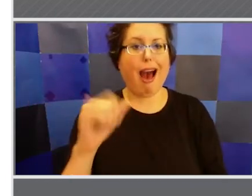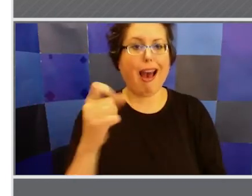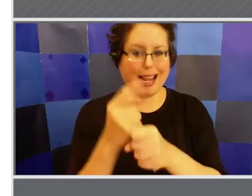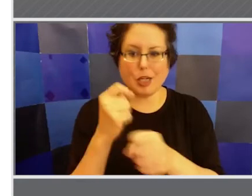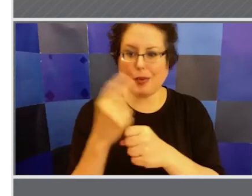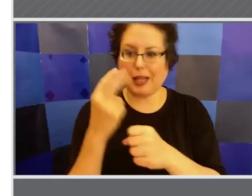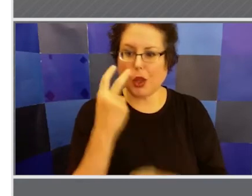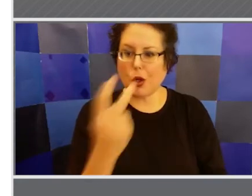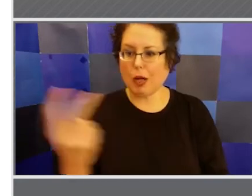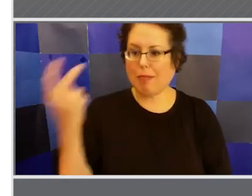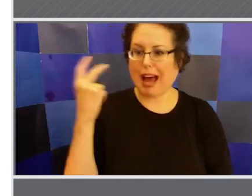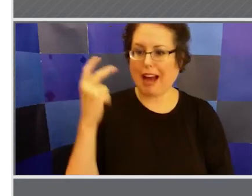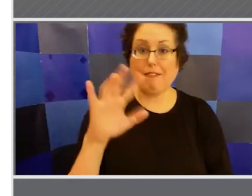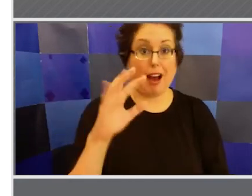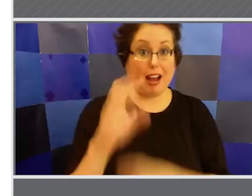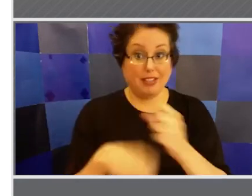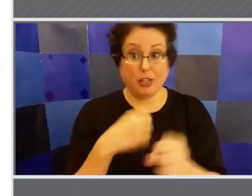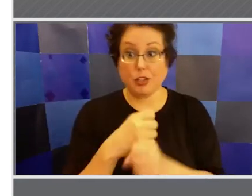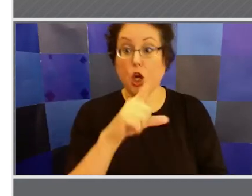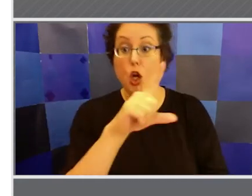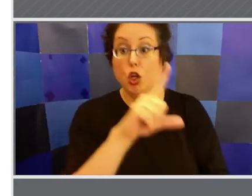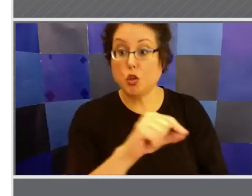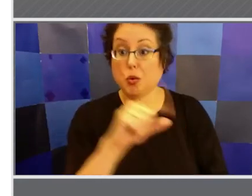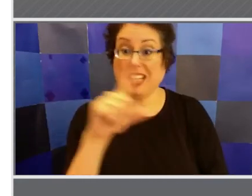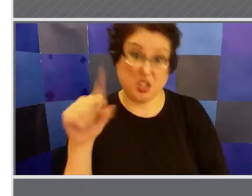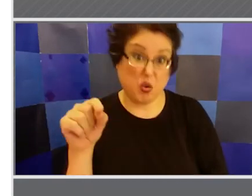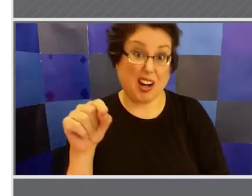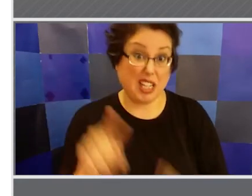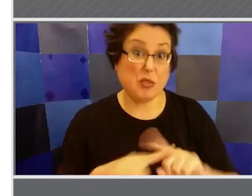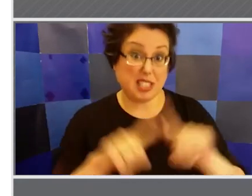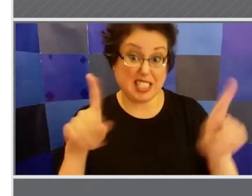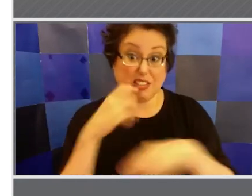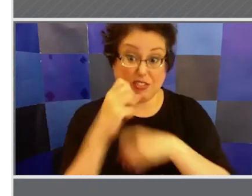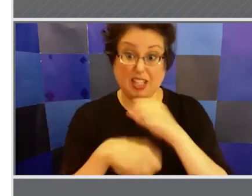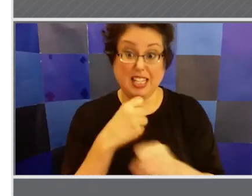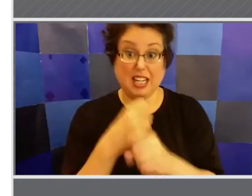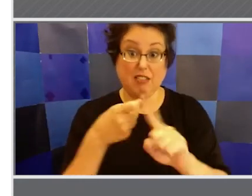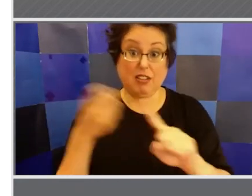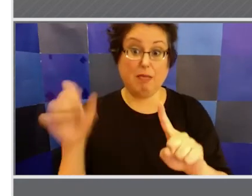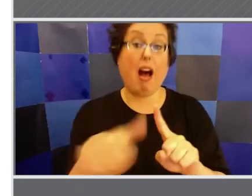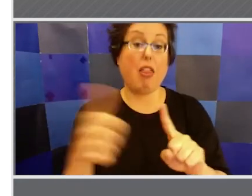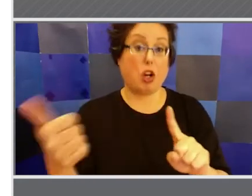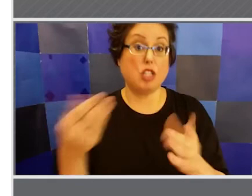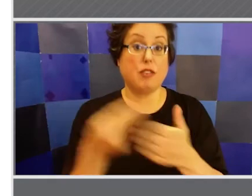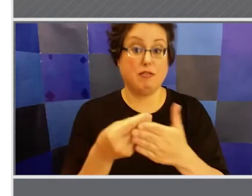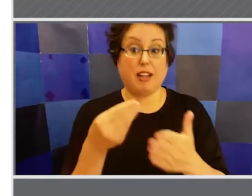2020 was a really different year from others funding wise, which affected people's ability